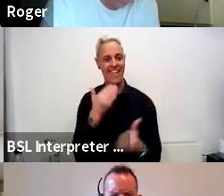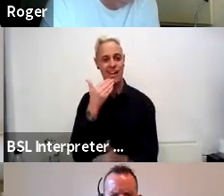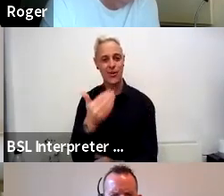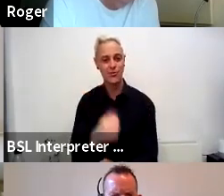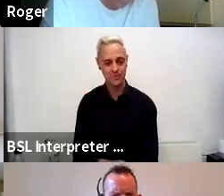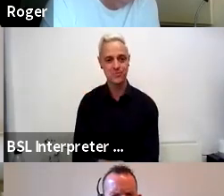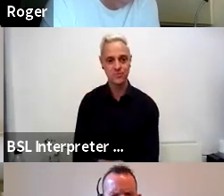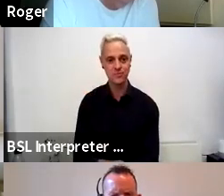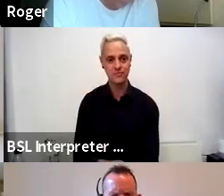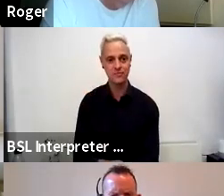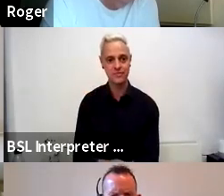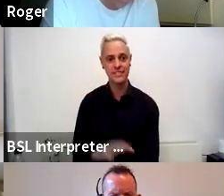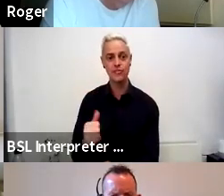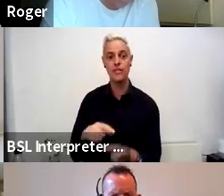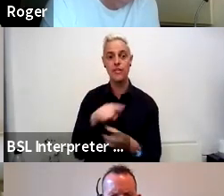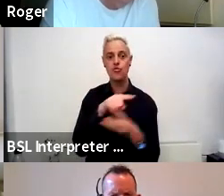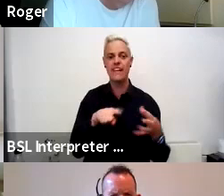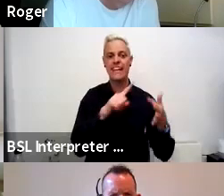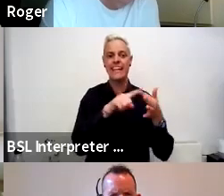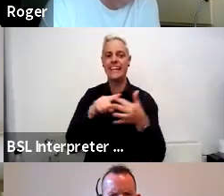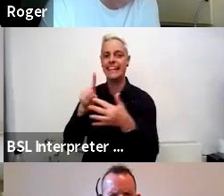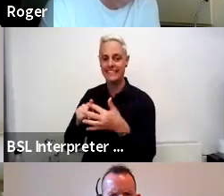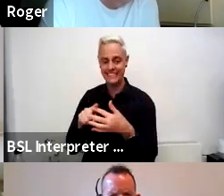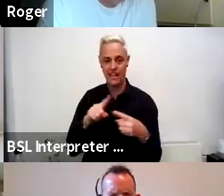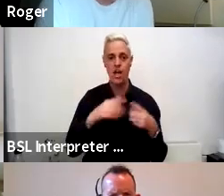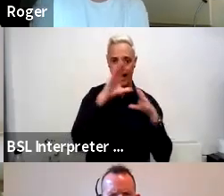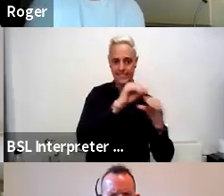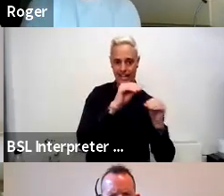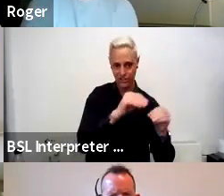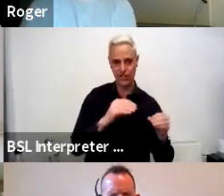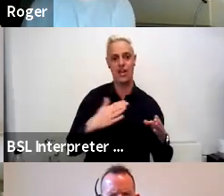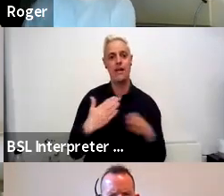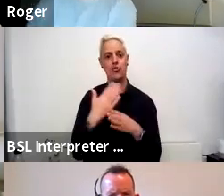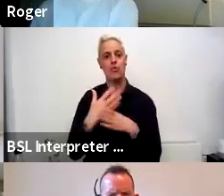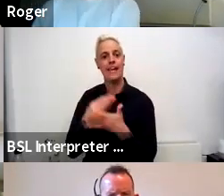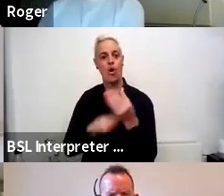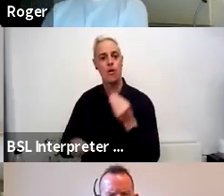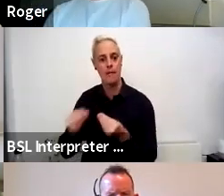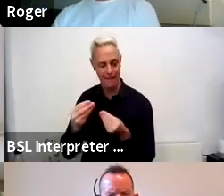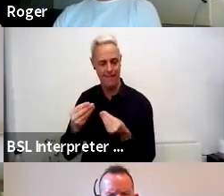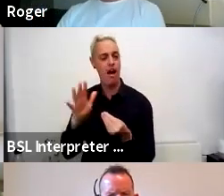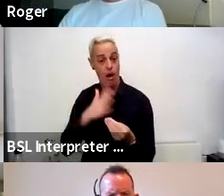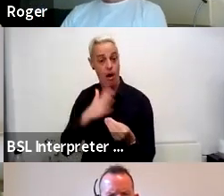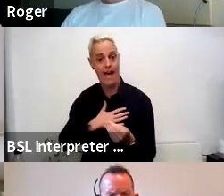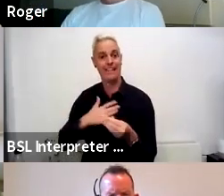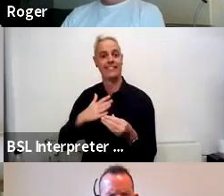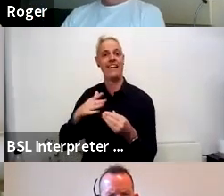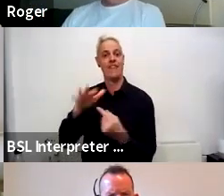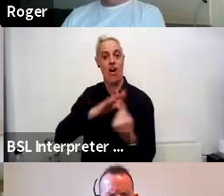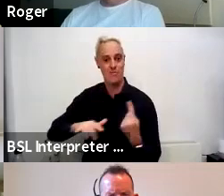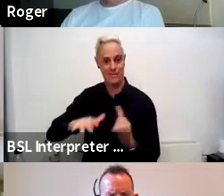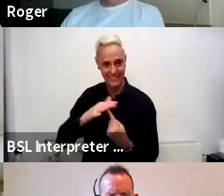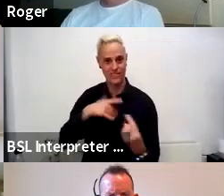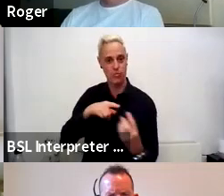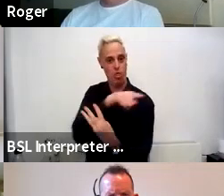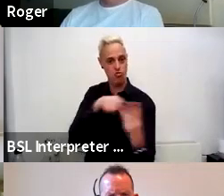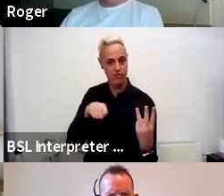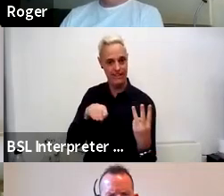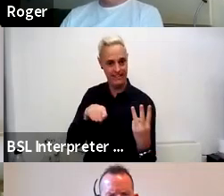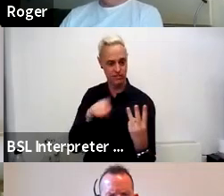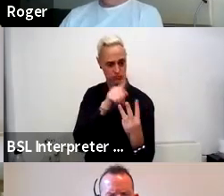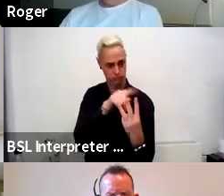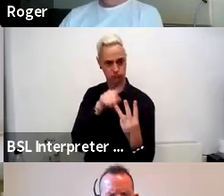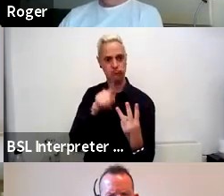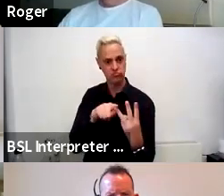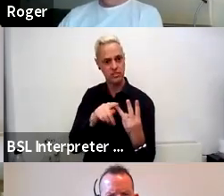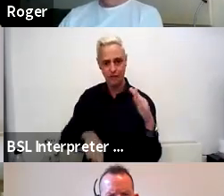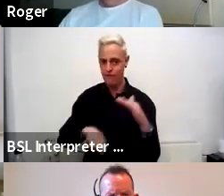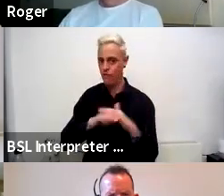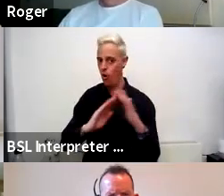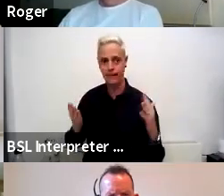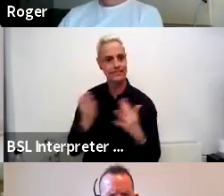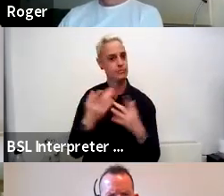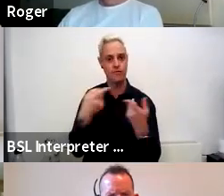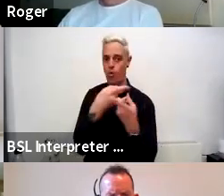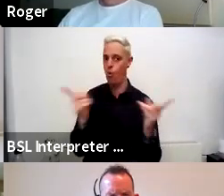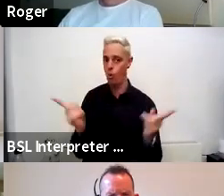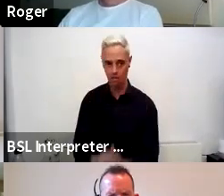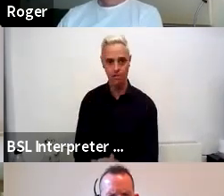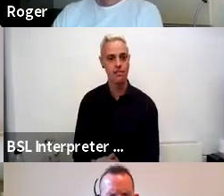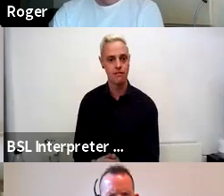Thanks. So you do three E's, education, employment, economy, and environment. And I want all three to be accepting and accessible for you all.